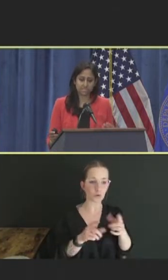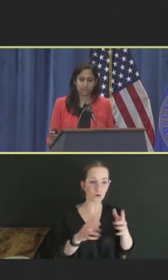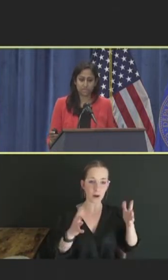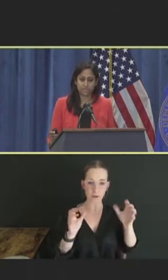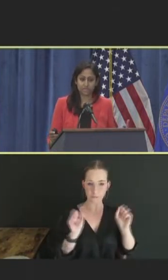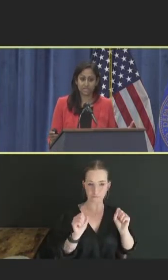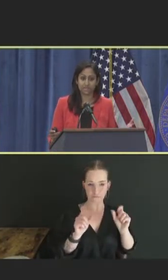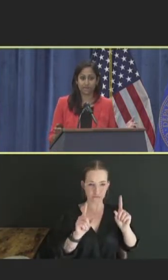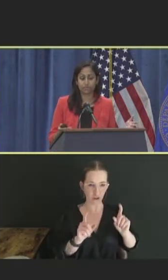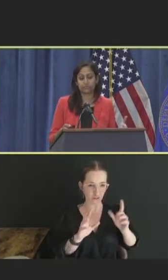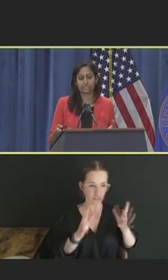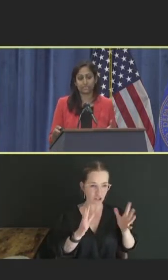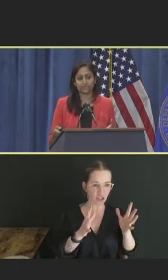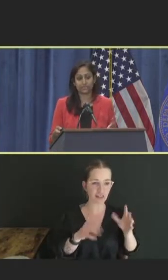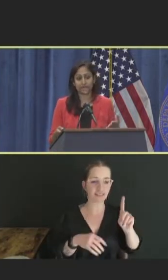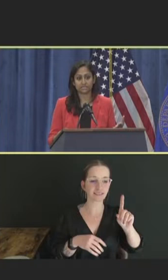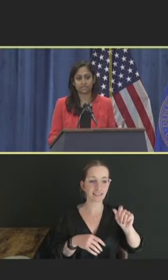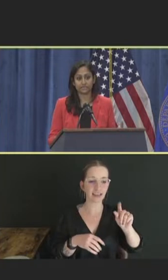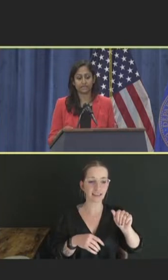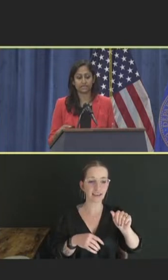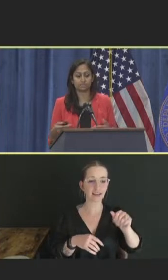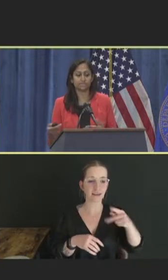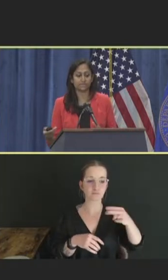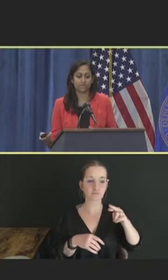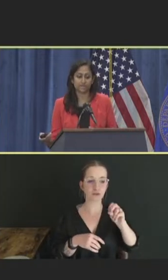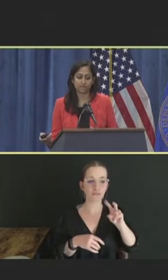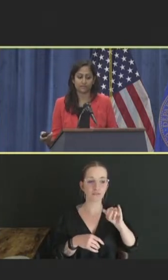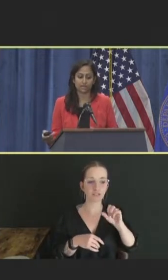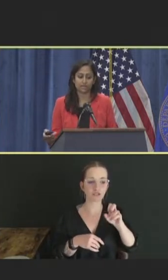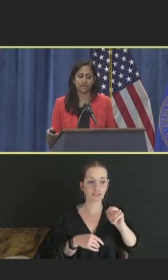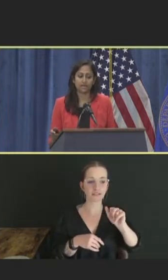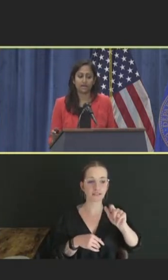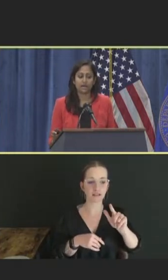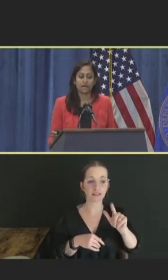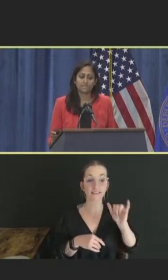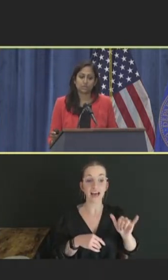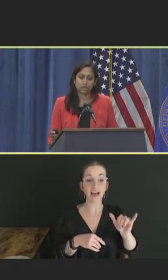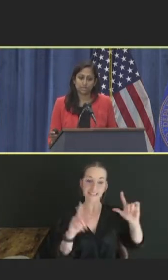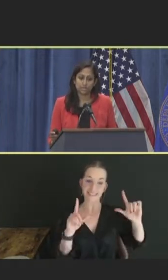a snapshot of the data that we've received as of a specific cutoff date. And so currently,